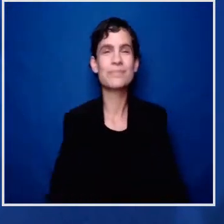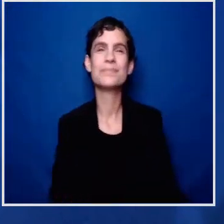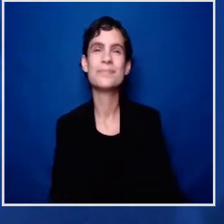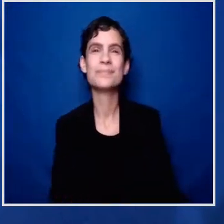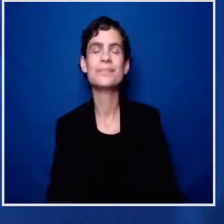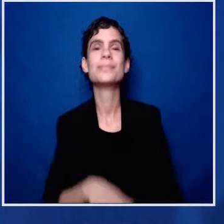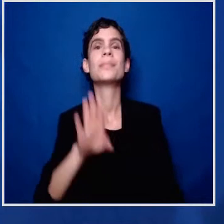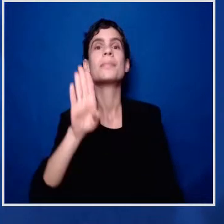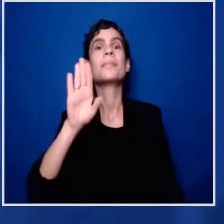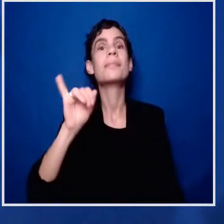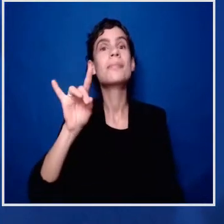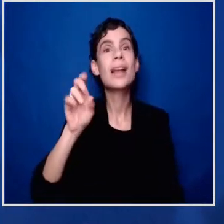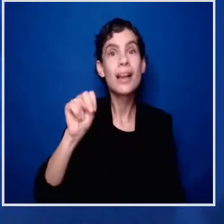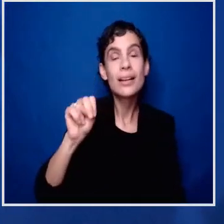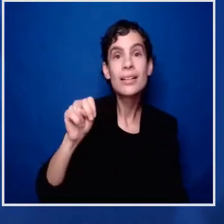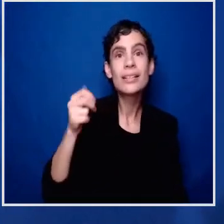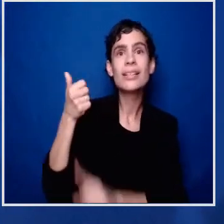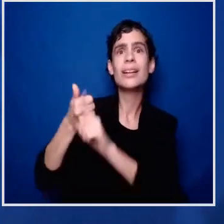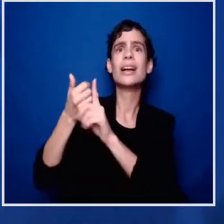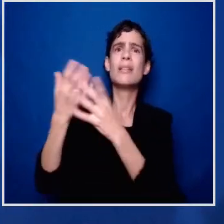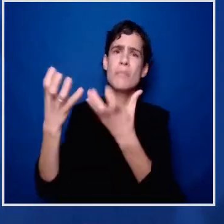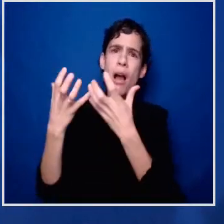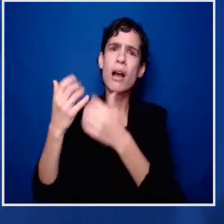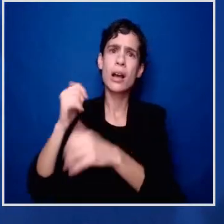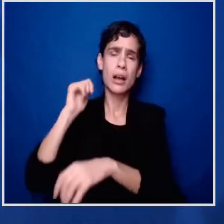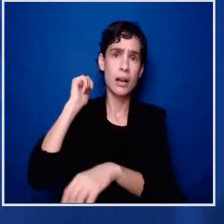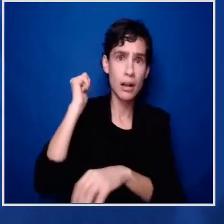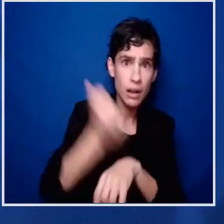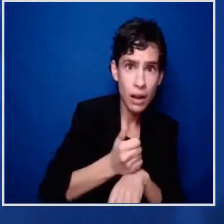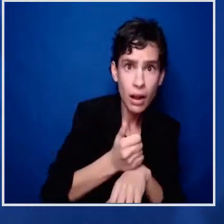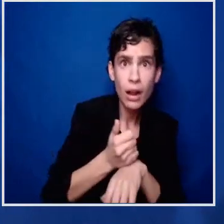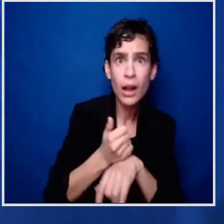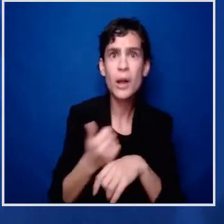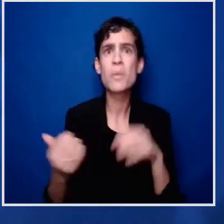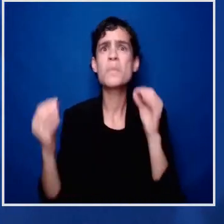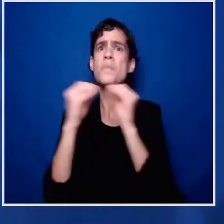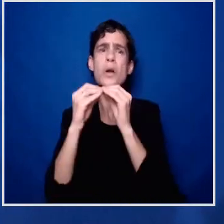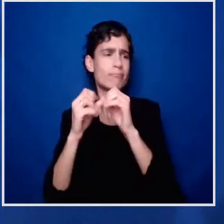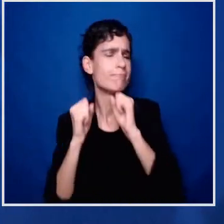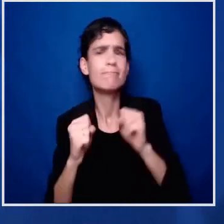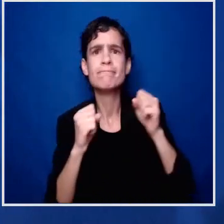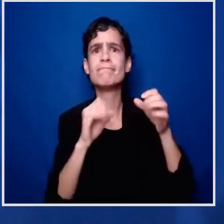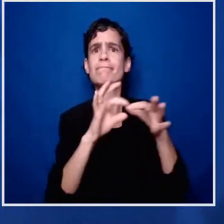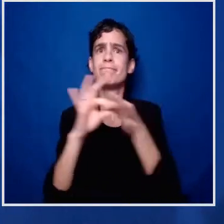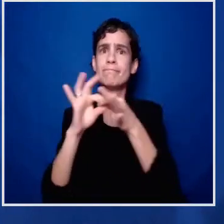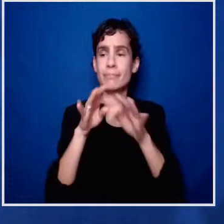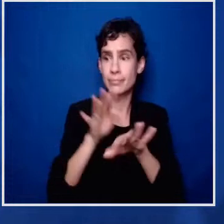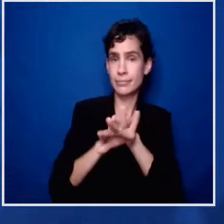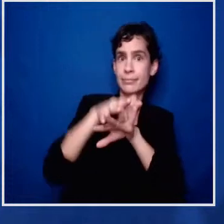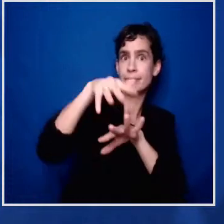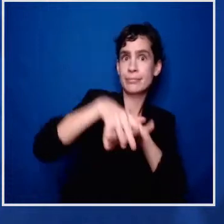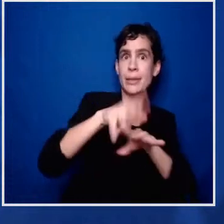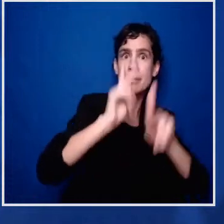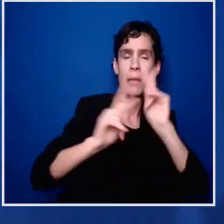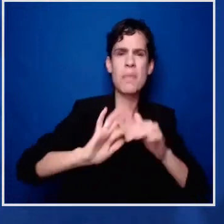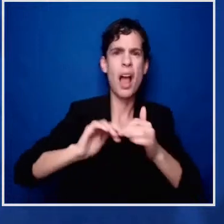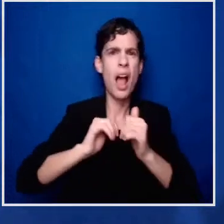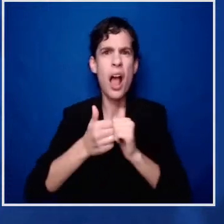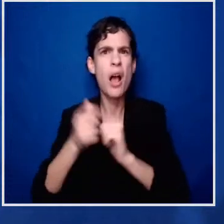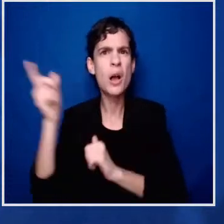FUTURE. PRESIDENT-ELECT BIDEN SENT US ALL A STRONG INDICATION OF THE POSITIVE CHANGE THAT WOULD BE